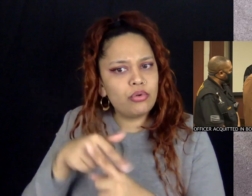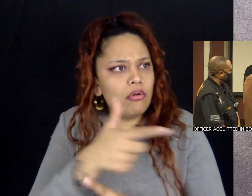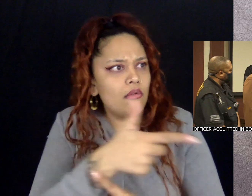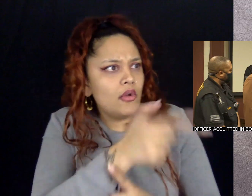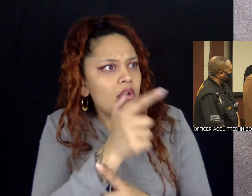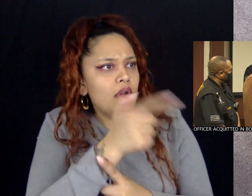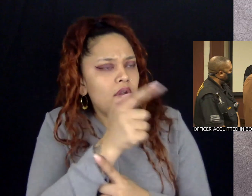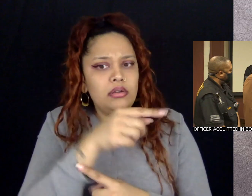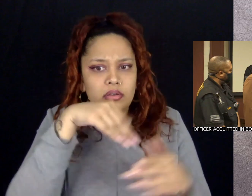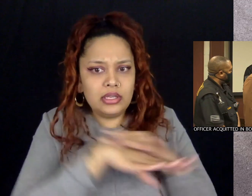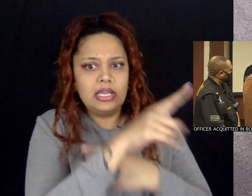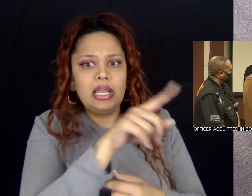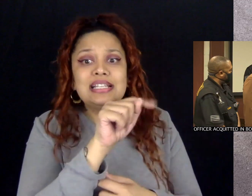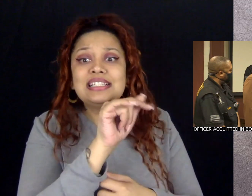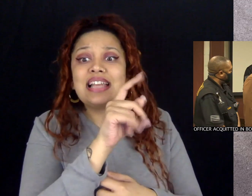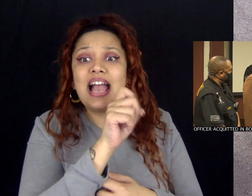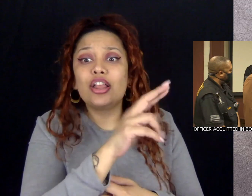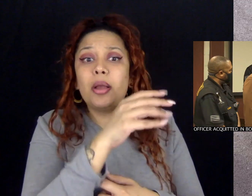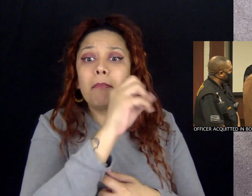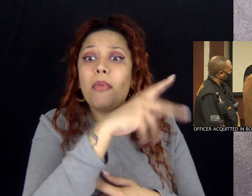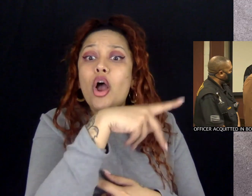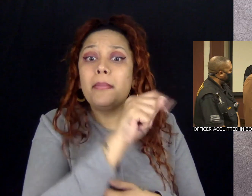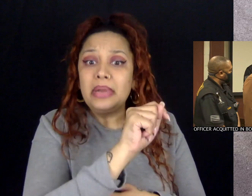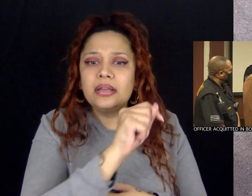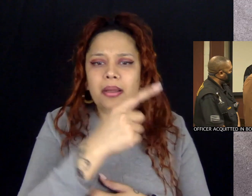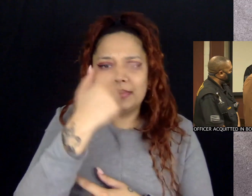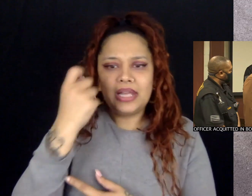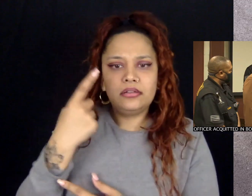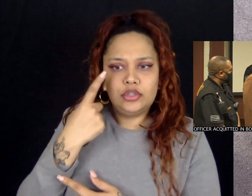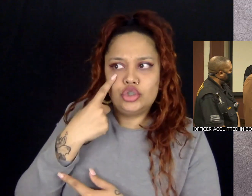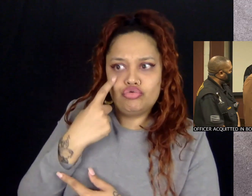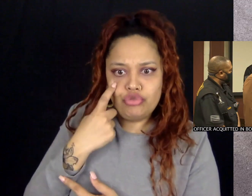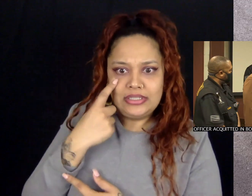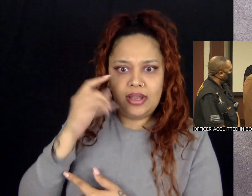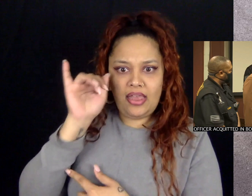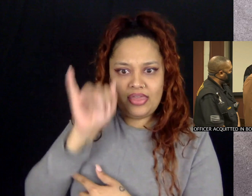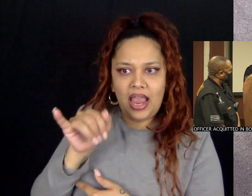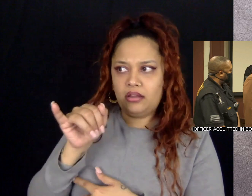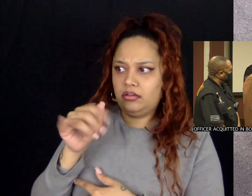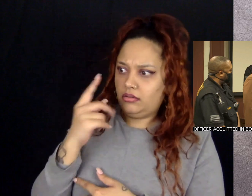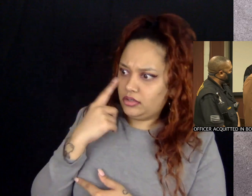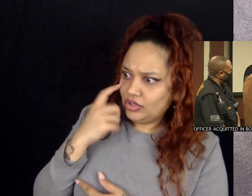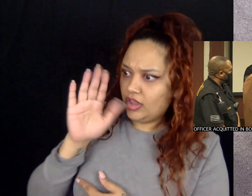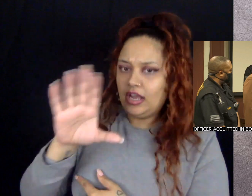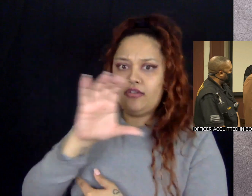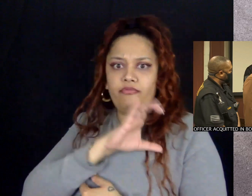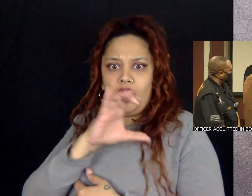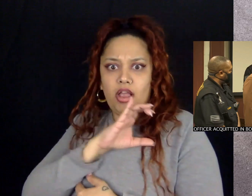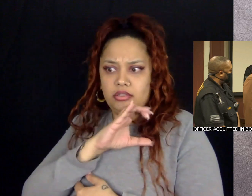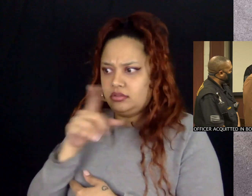for Hankinson to fire into Taylor's apartment after witnessing a fellow officer get shot